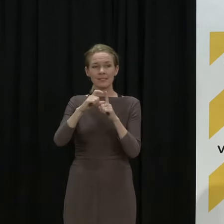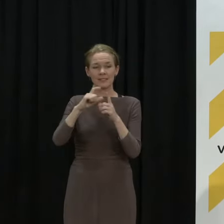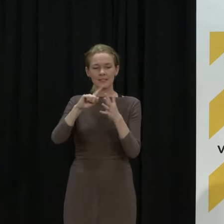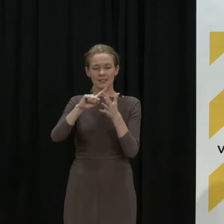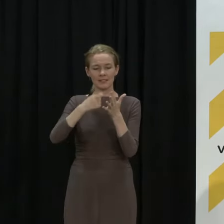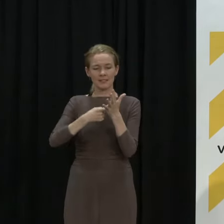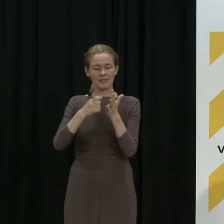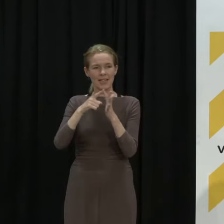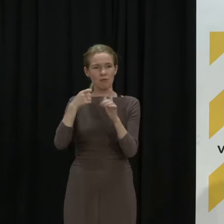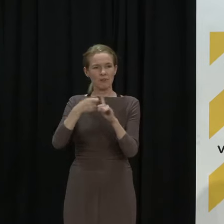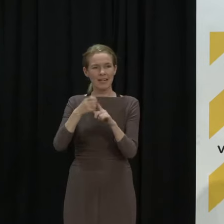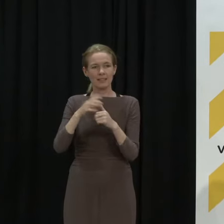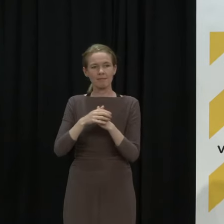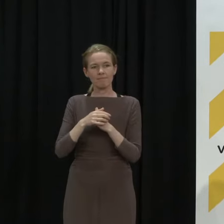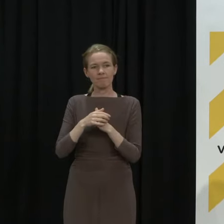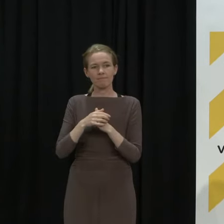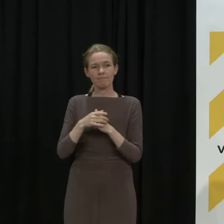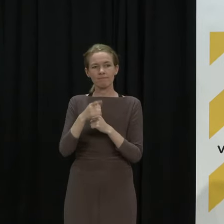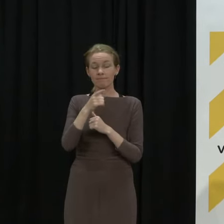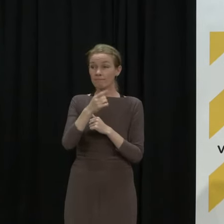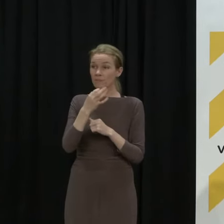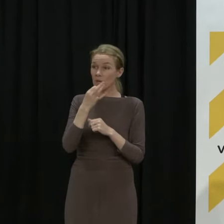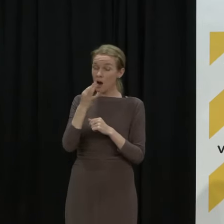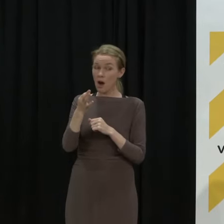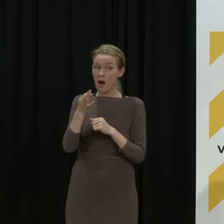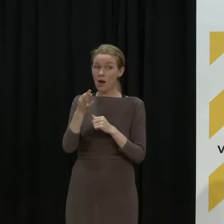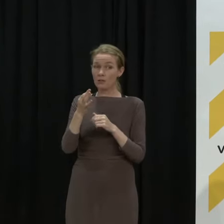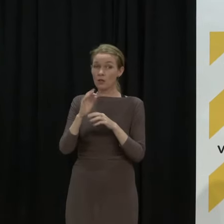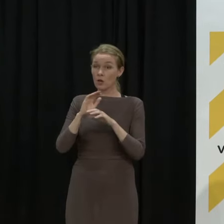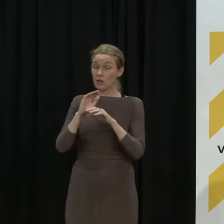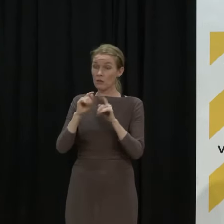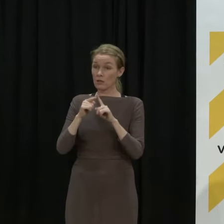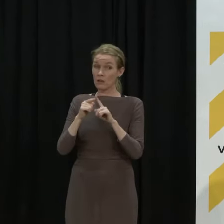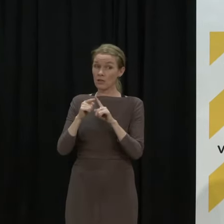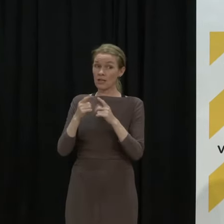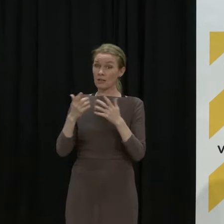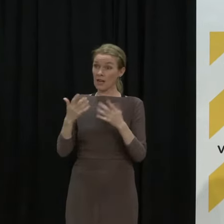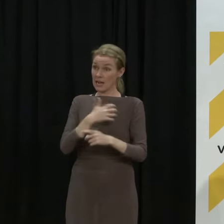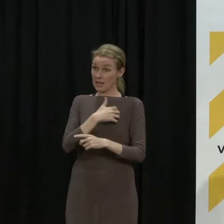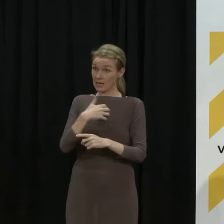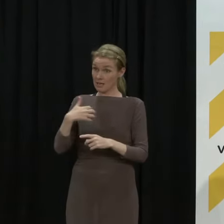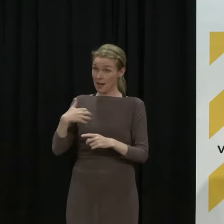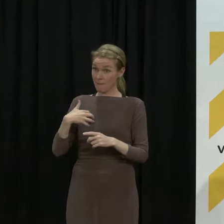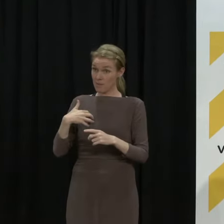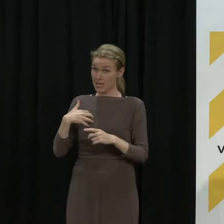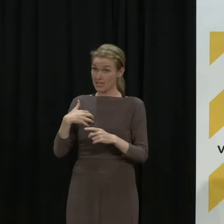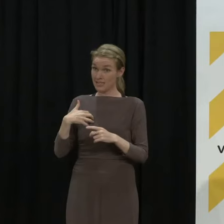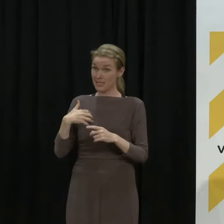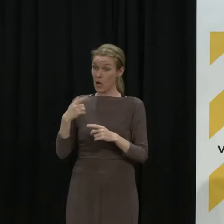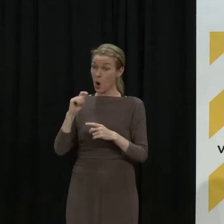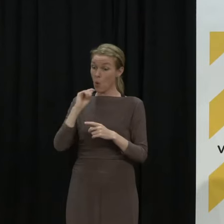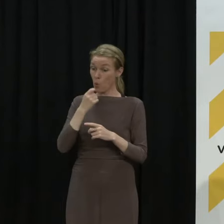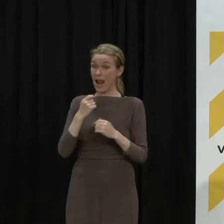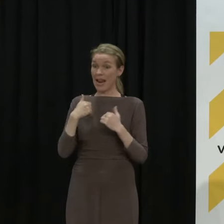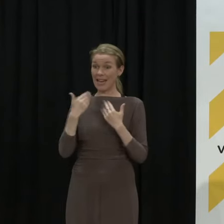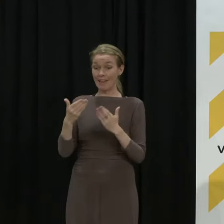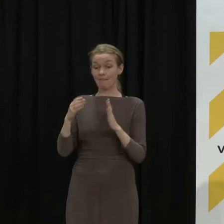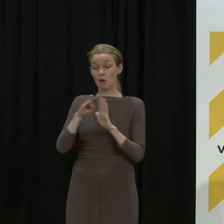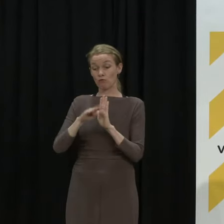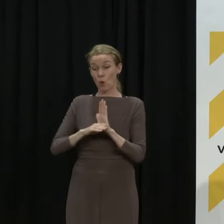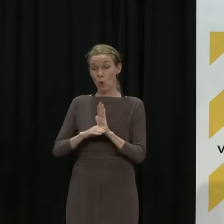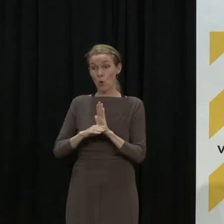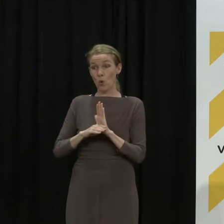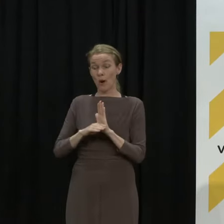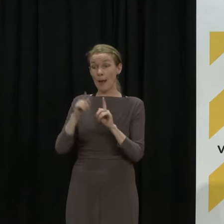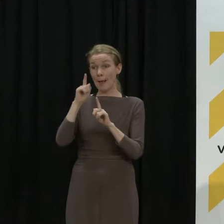and I will come back to you.